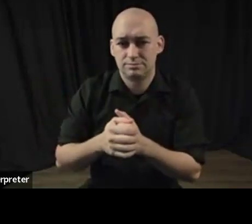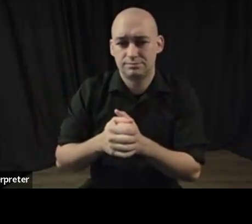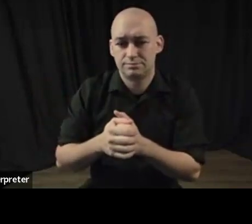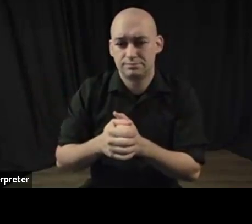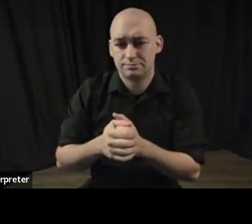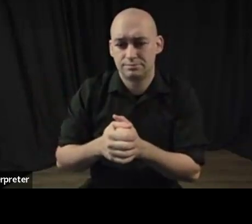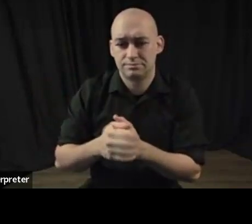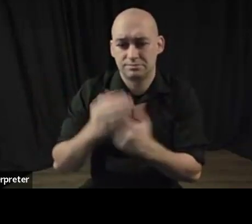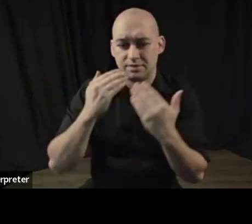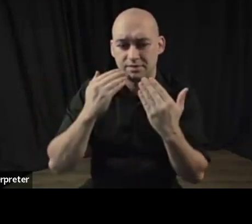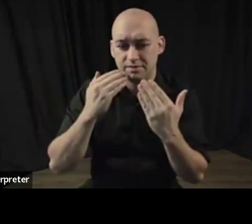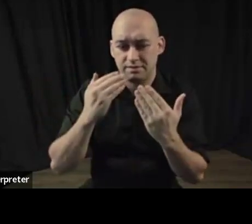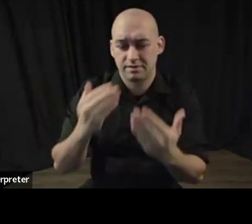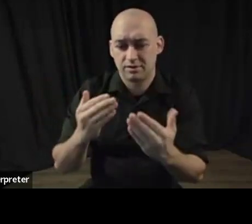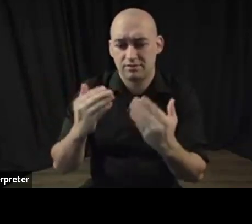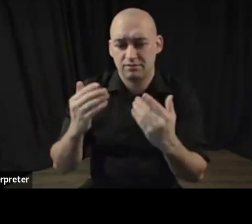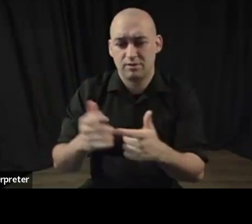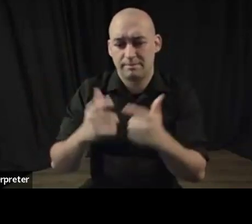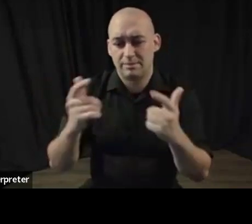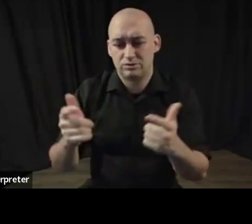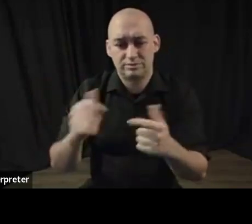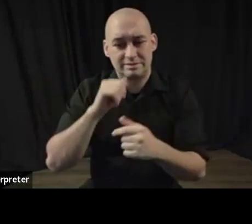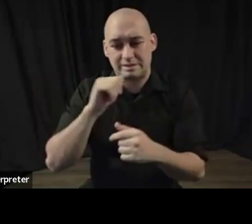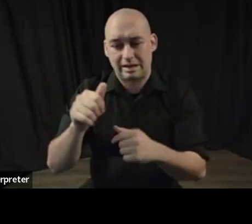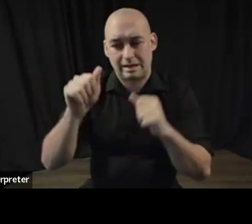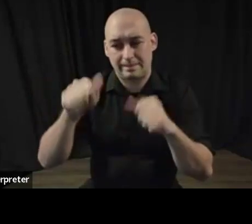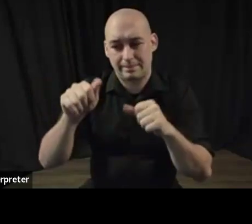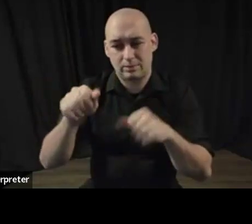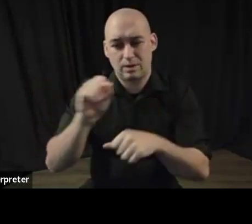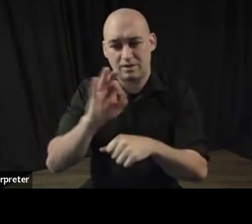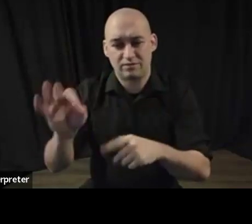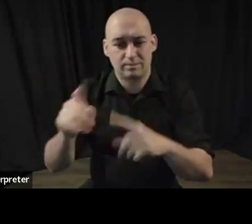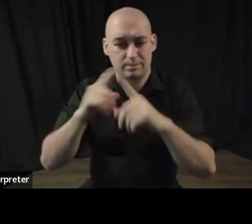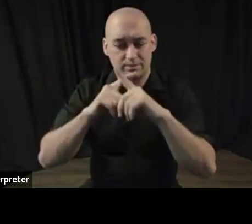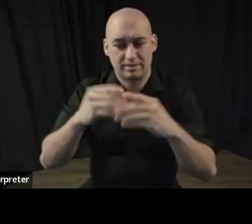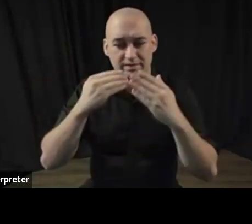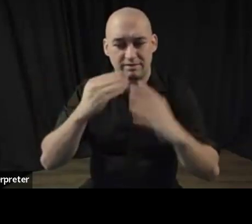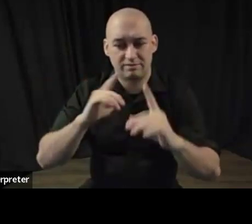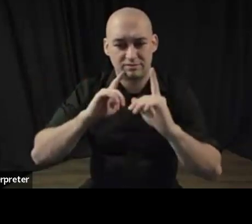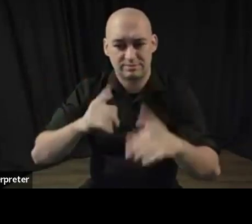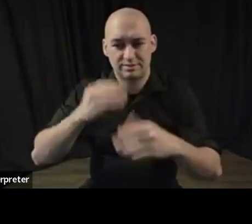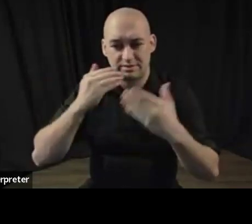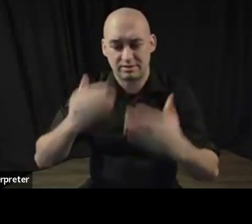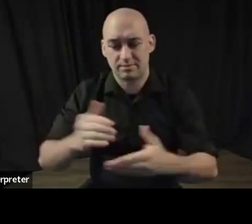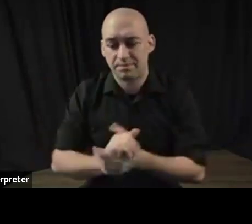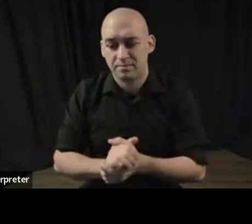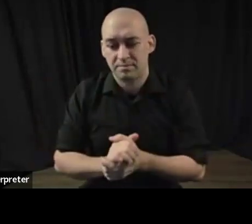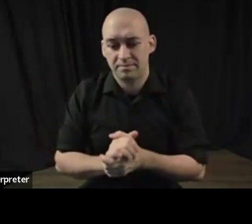Thank you. Thank you very much. I was not able to get off mute, so I appreciate that response. Thank you. Thank you.